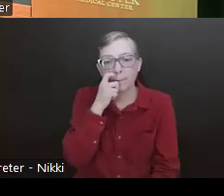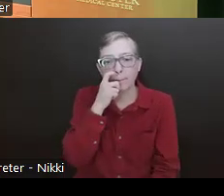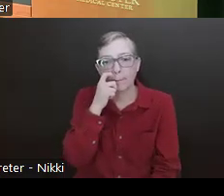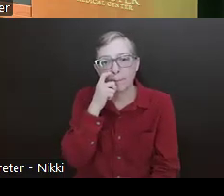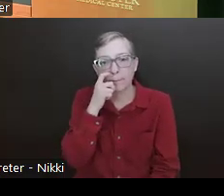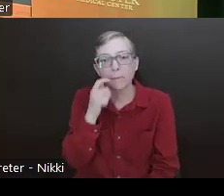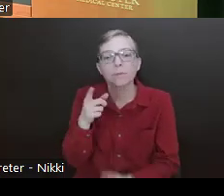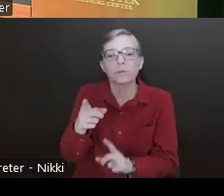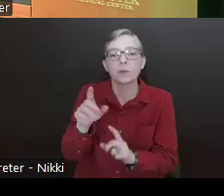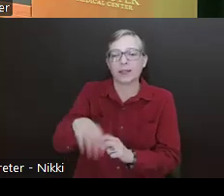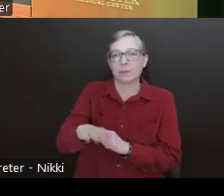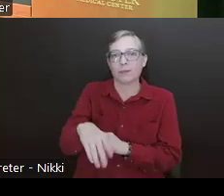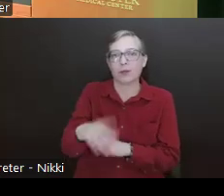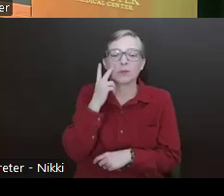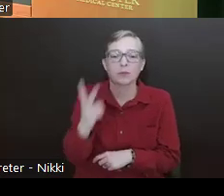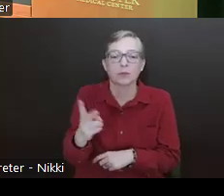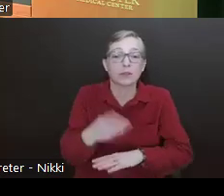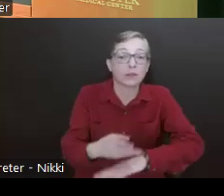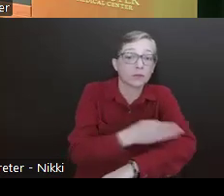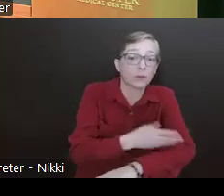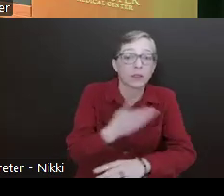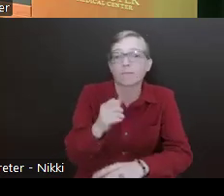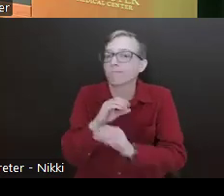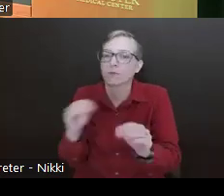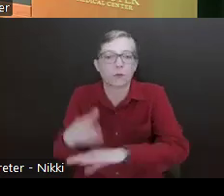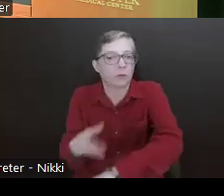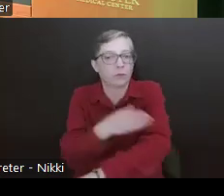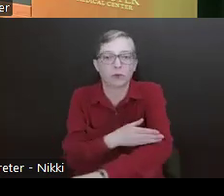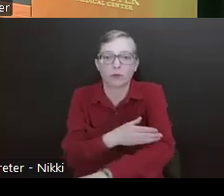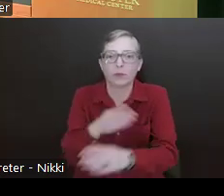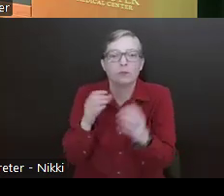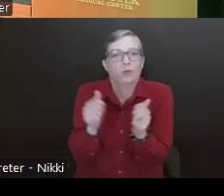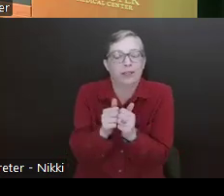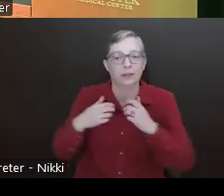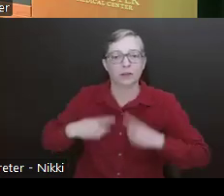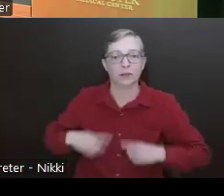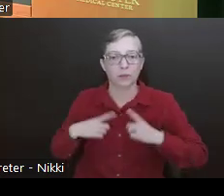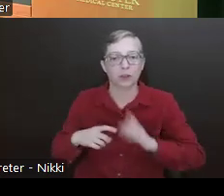uh when using CBT in this population uh the effect size was about negative.35 which is a